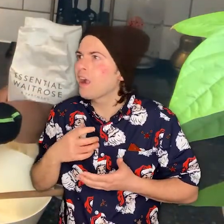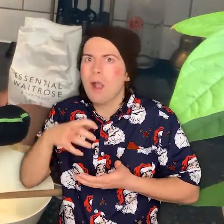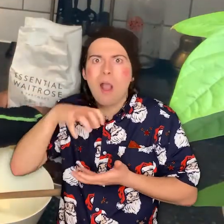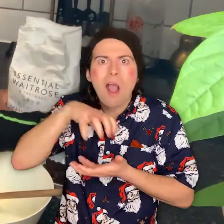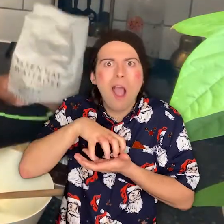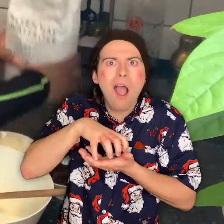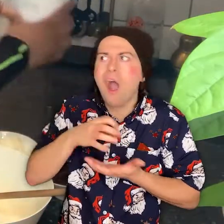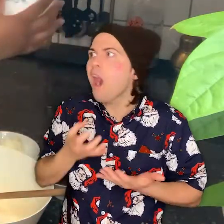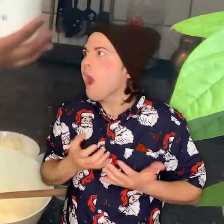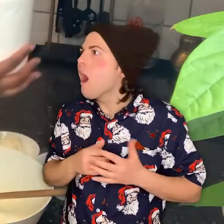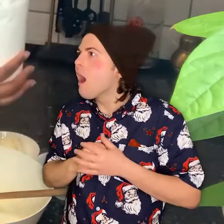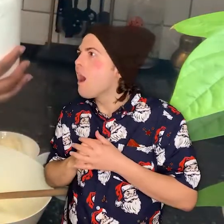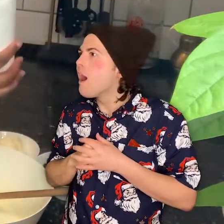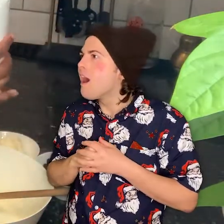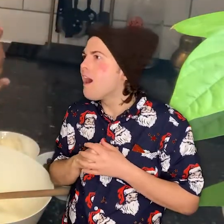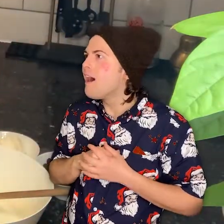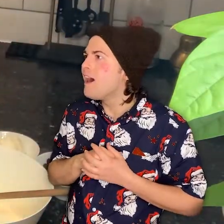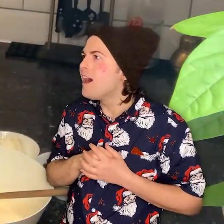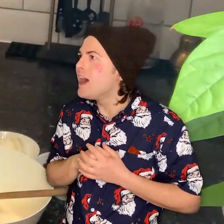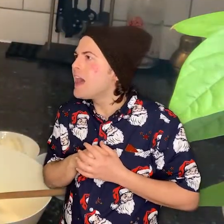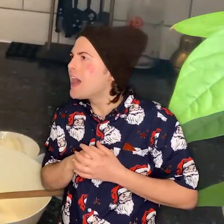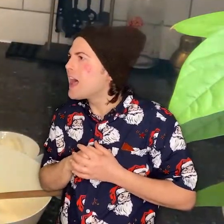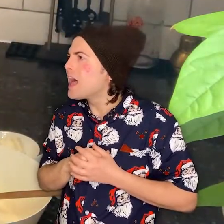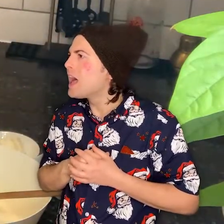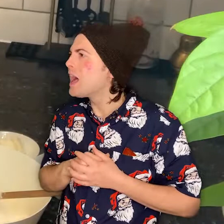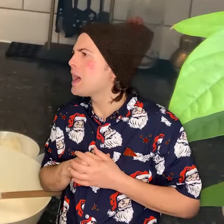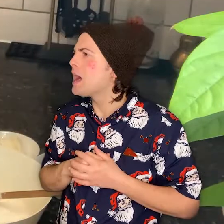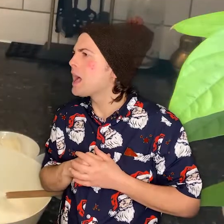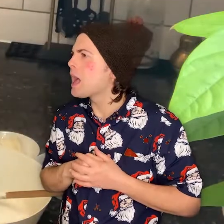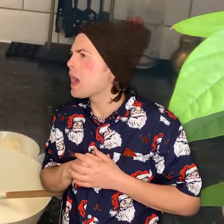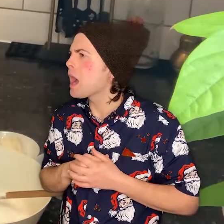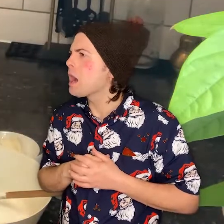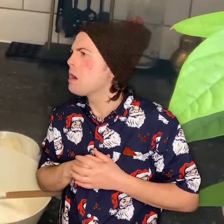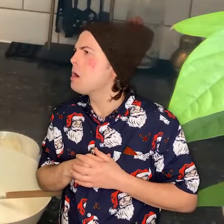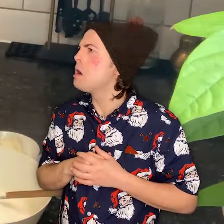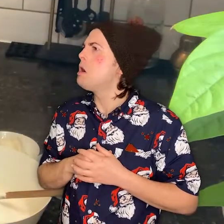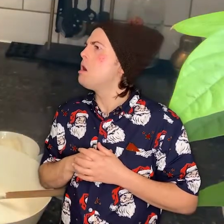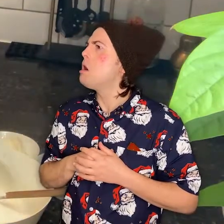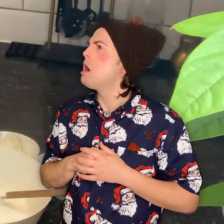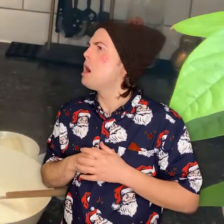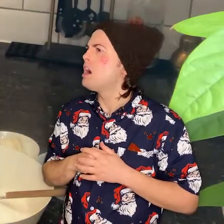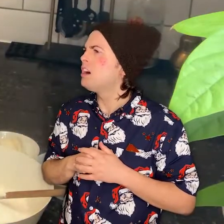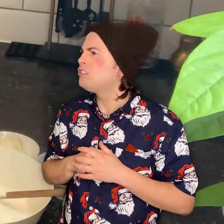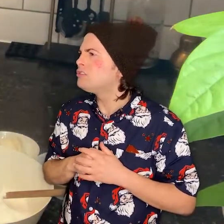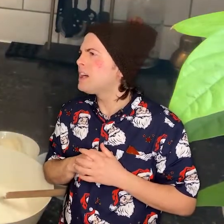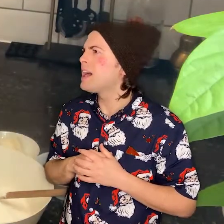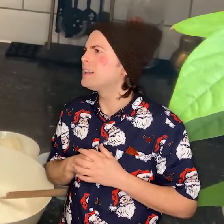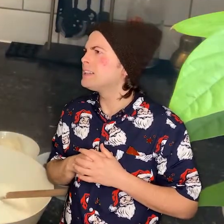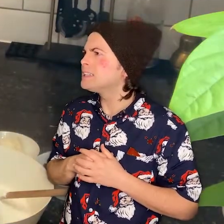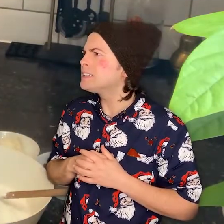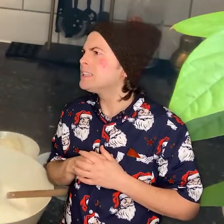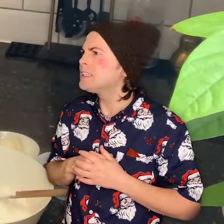Step one, flour. So, you pour in a good amount of flour, best thing here is to just follow your instincts.